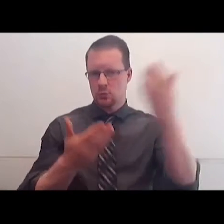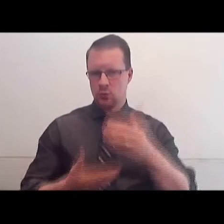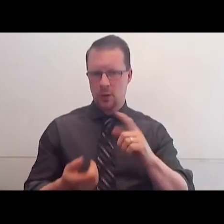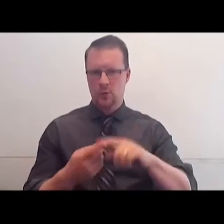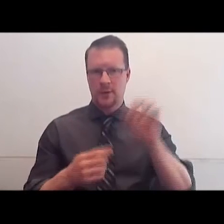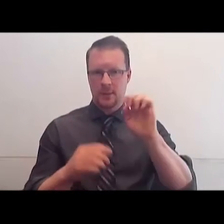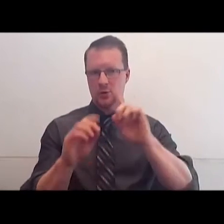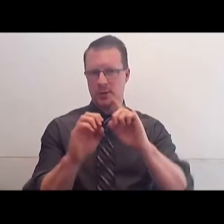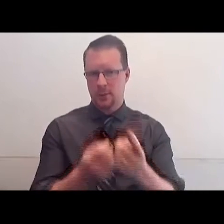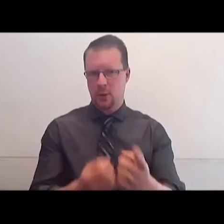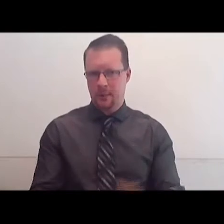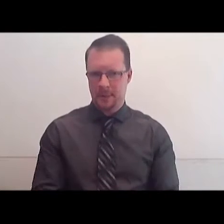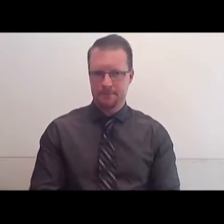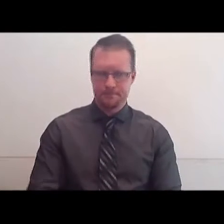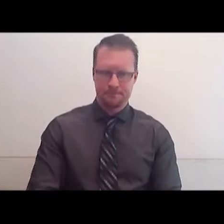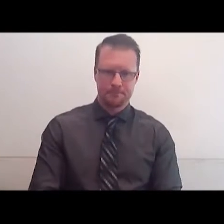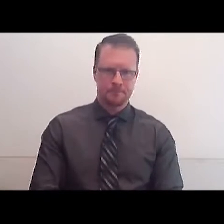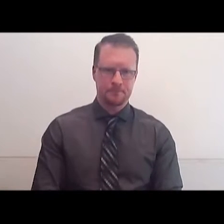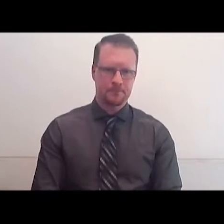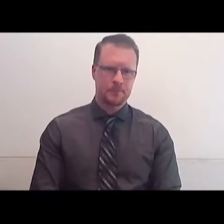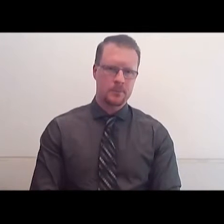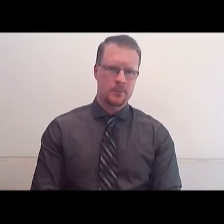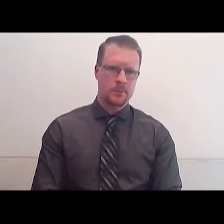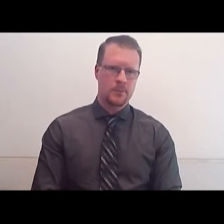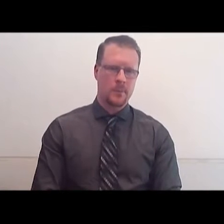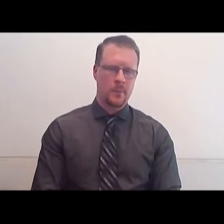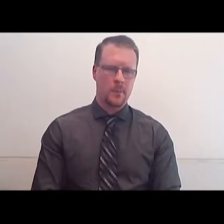It was also reported that this patient was seen monsters.